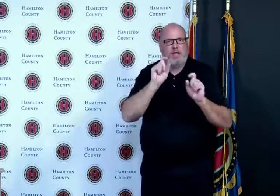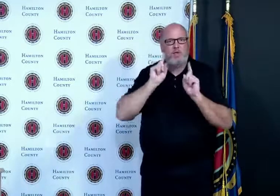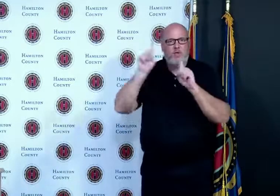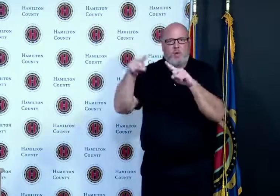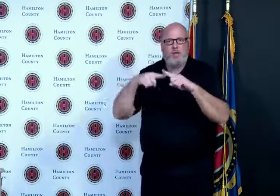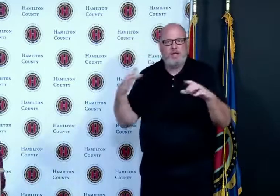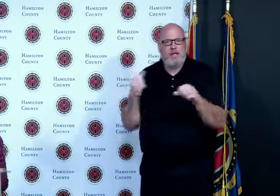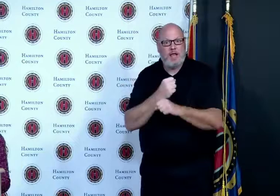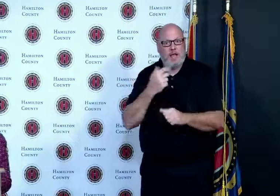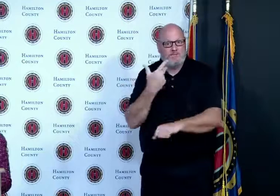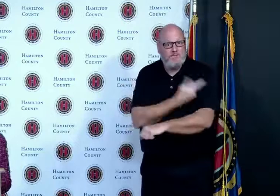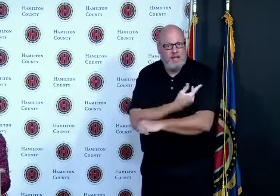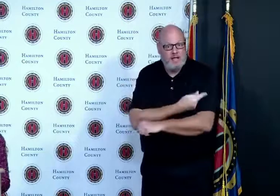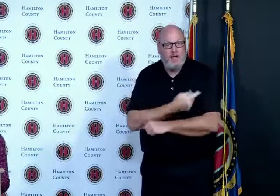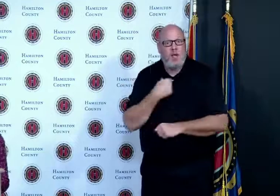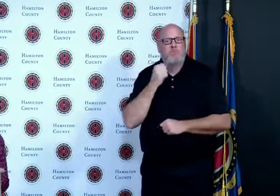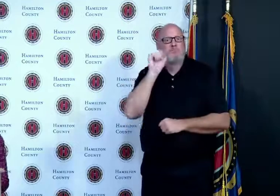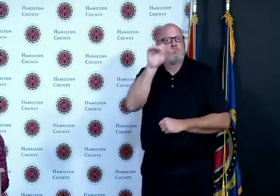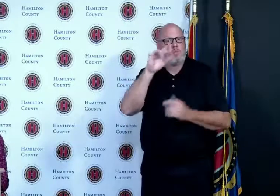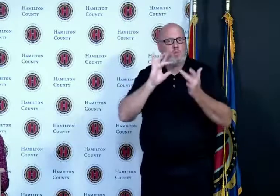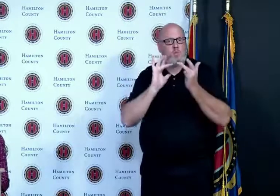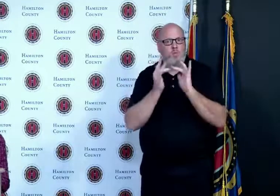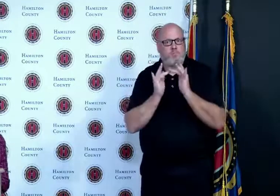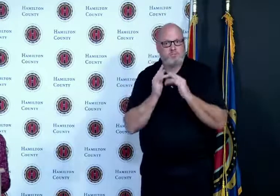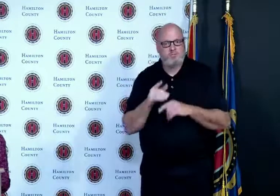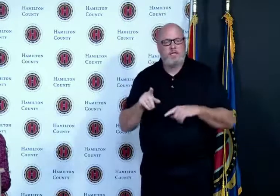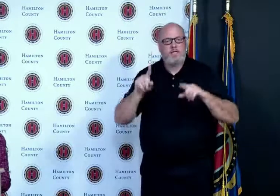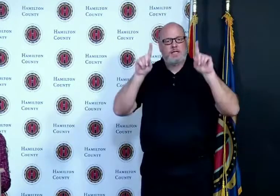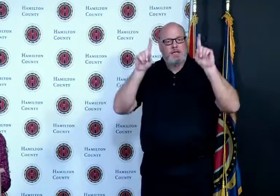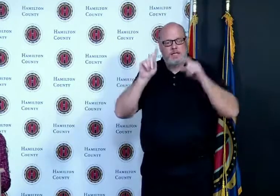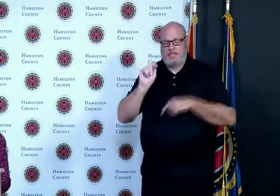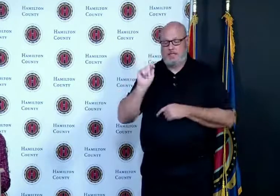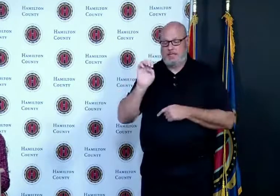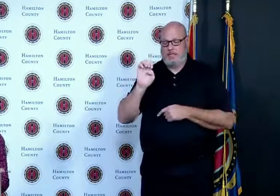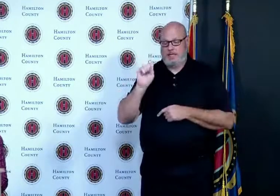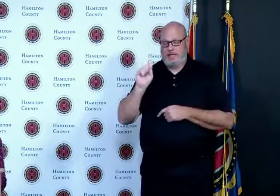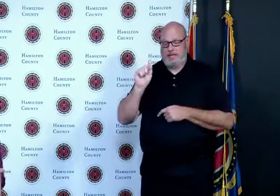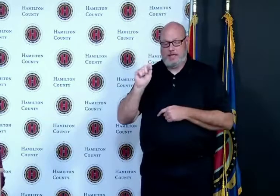and get a listing of all those sites make sure you're going to the right place at the right time